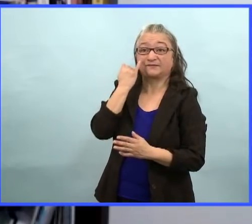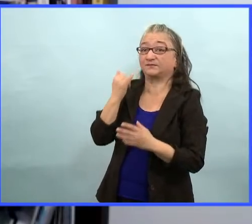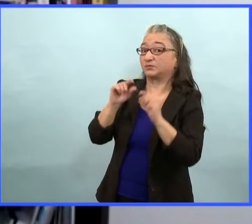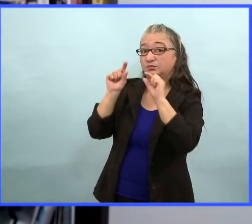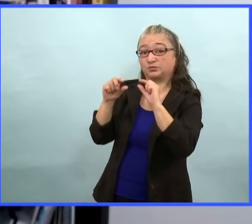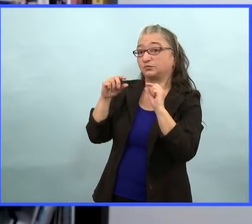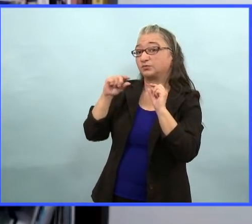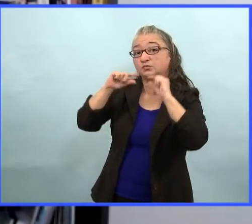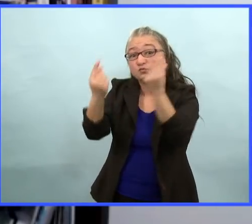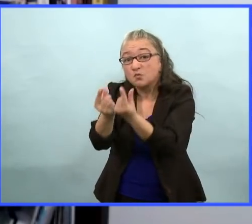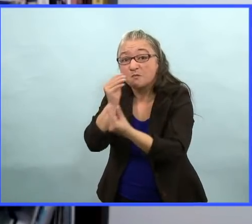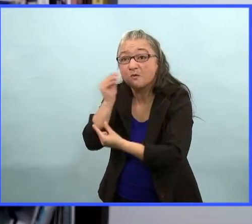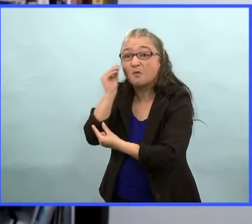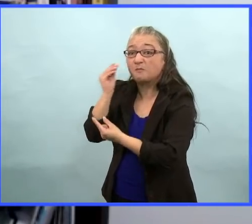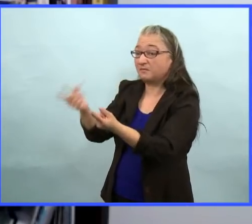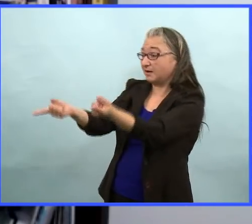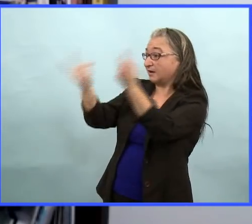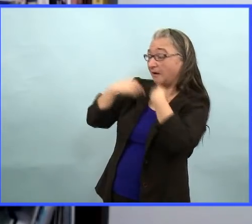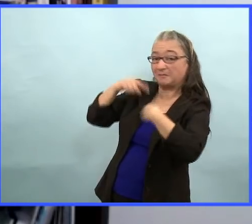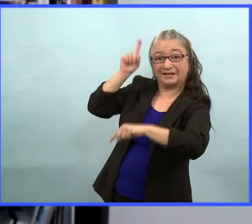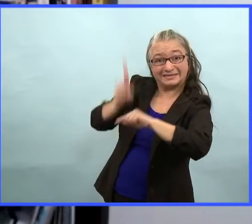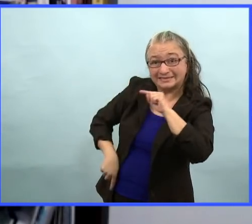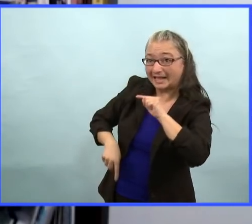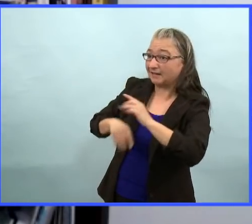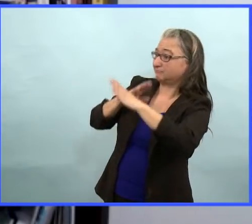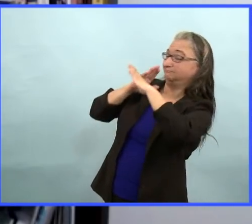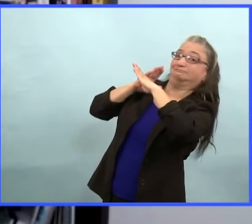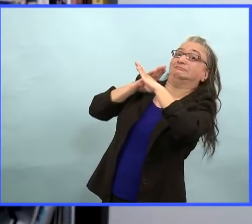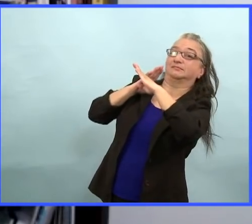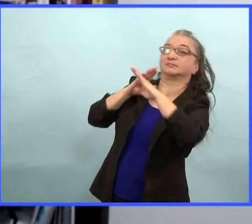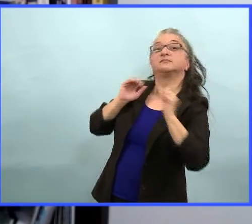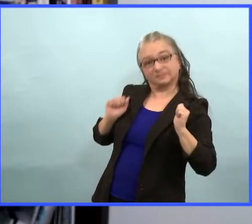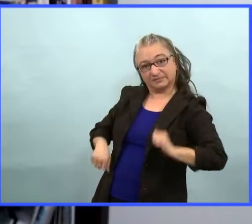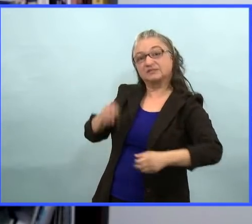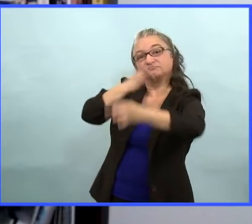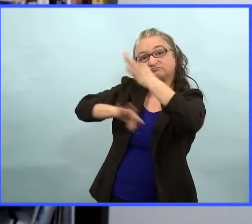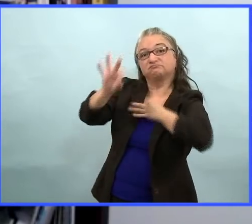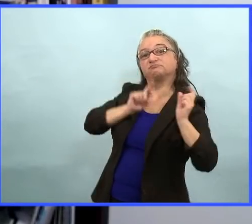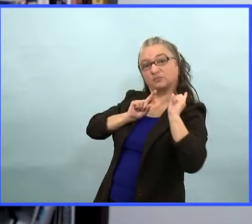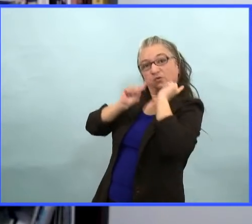into the community and serve them right where they live we even vaccinate people at shopping